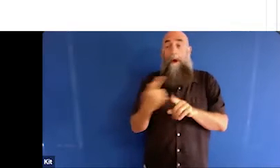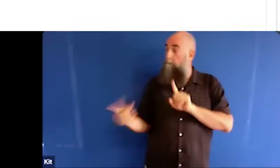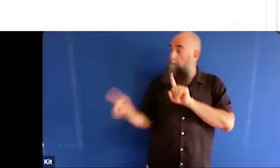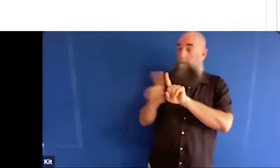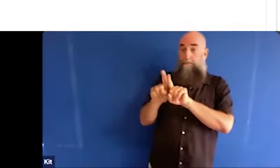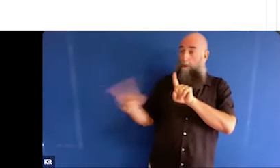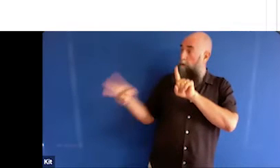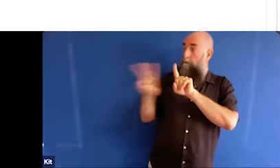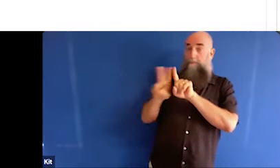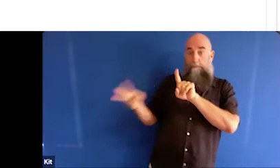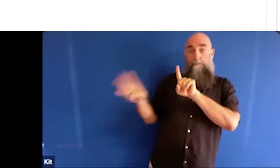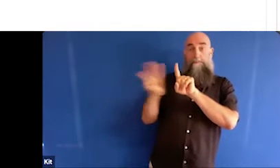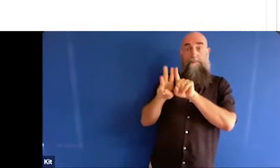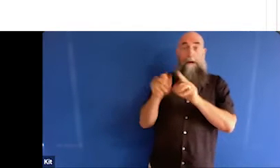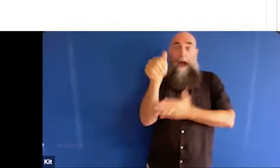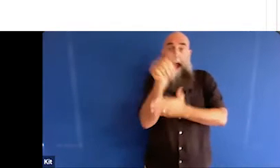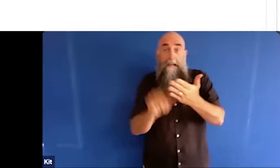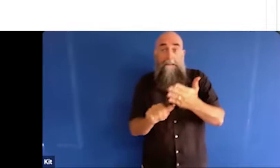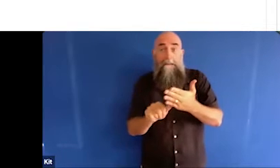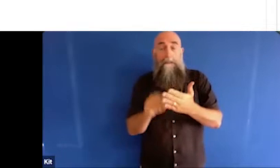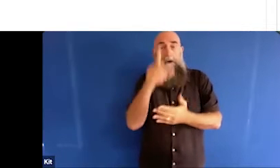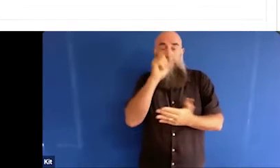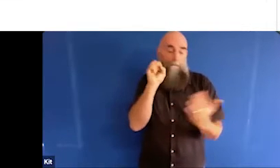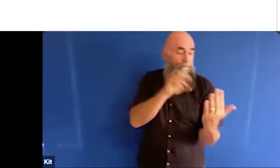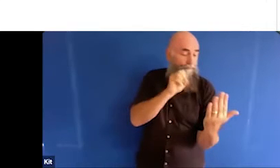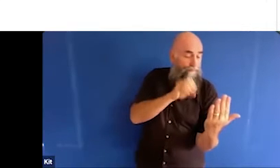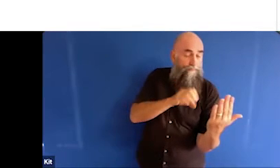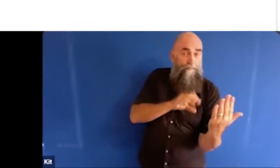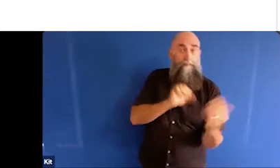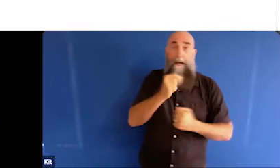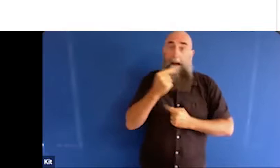other collaborators on the project. That's where you can put in information about them.